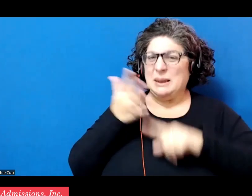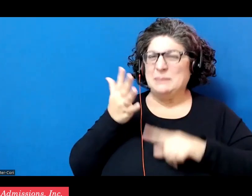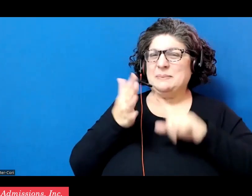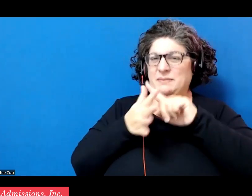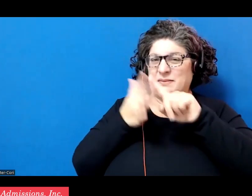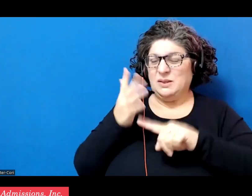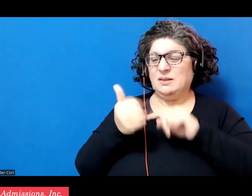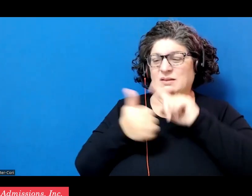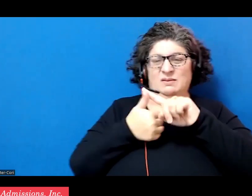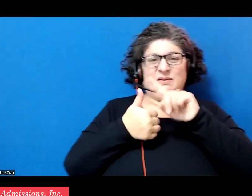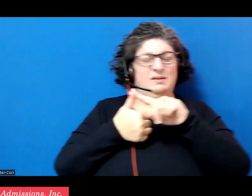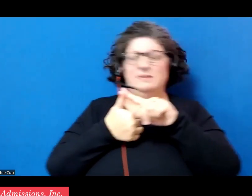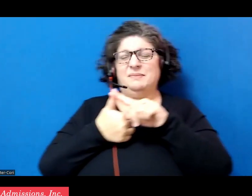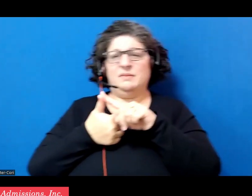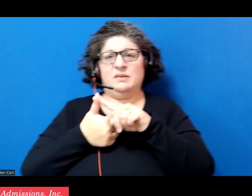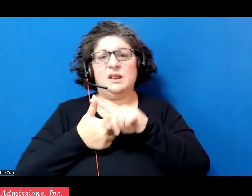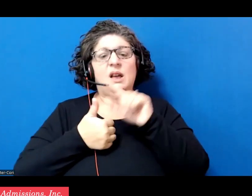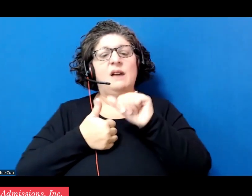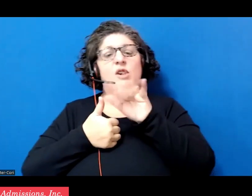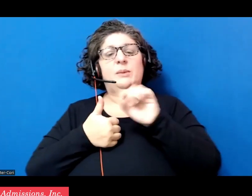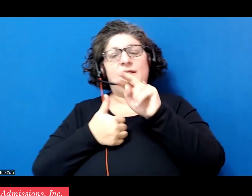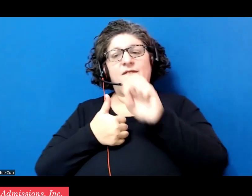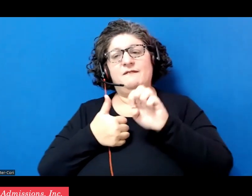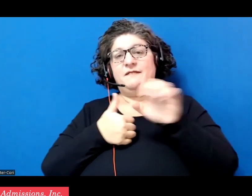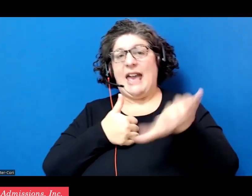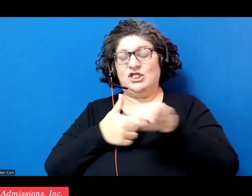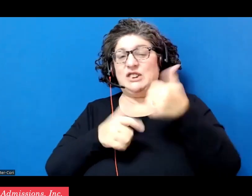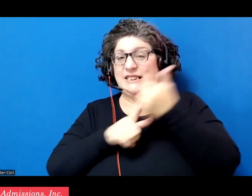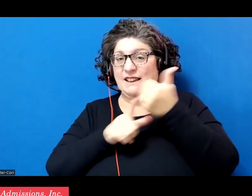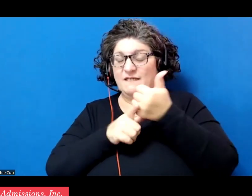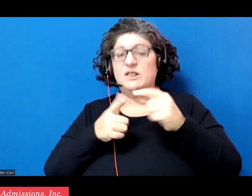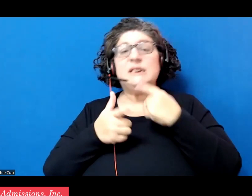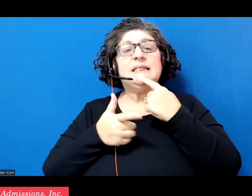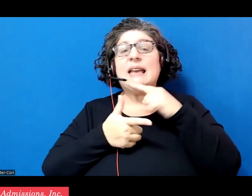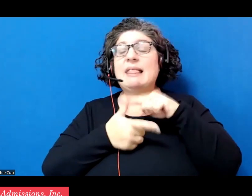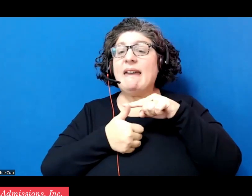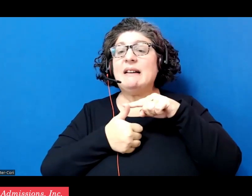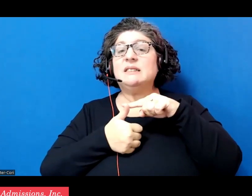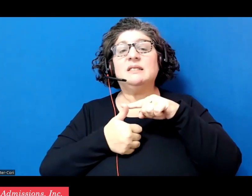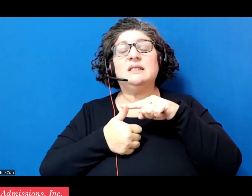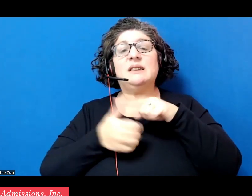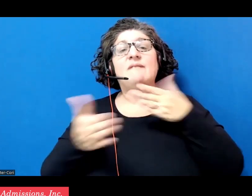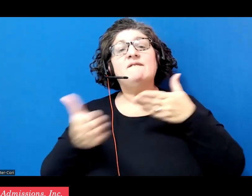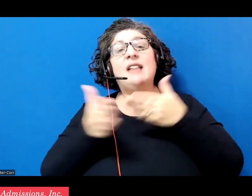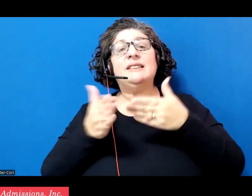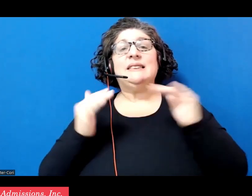One is affirmative action itself. To the extent we're saying the affirmative action violates equal protection.